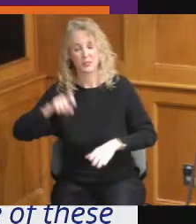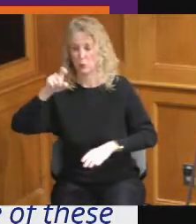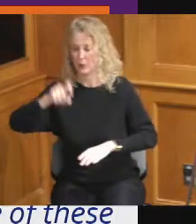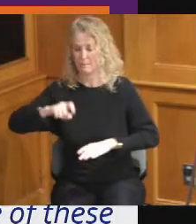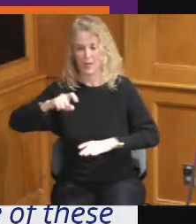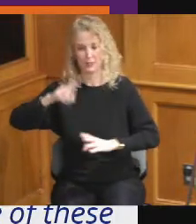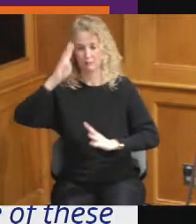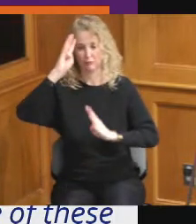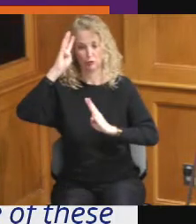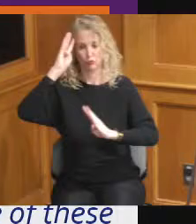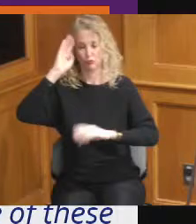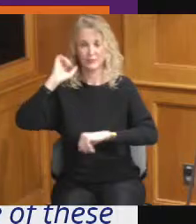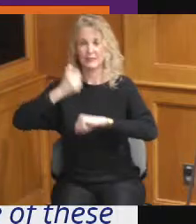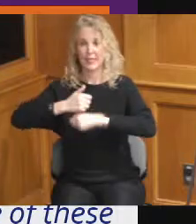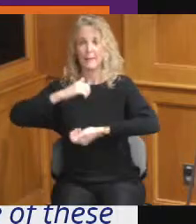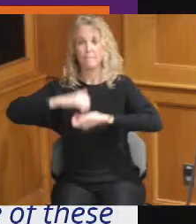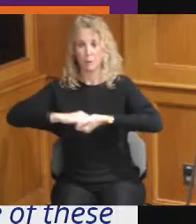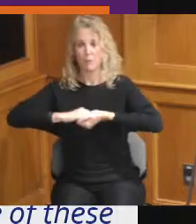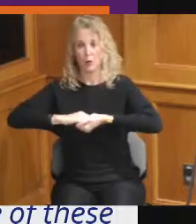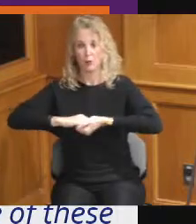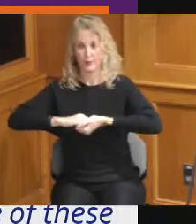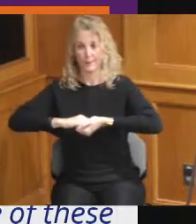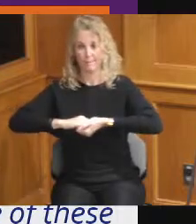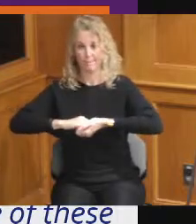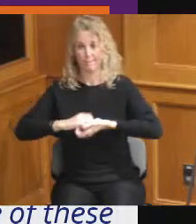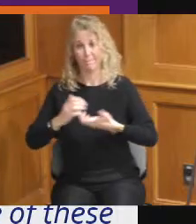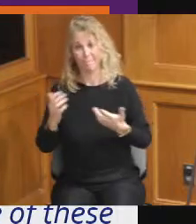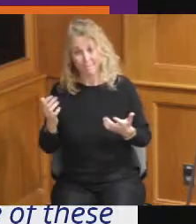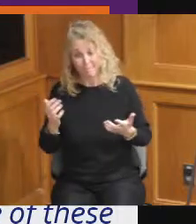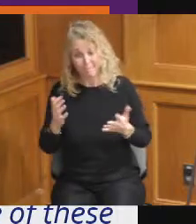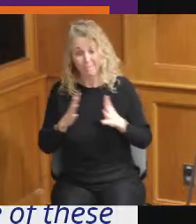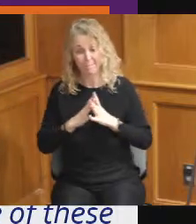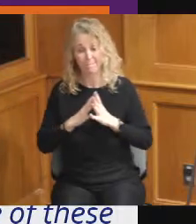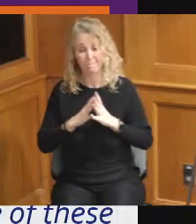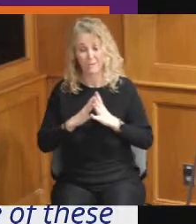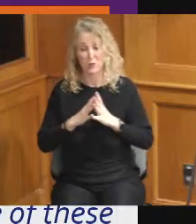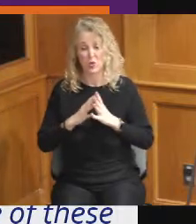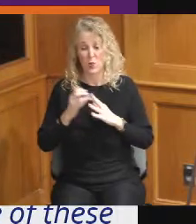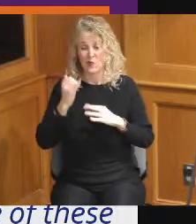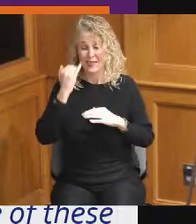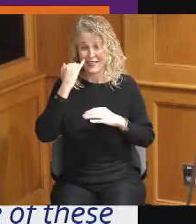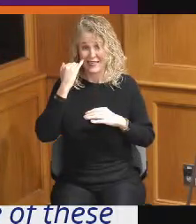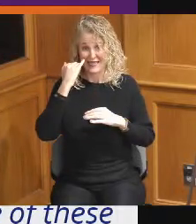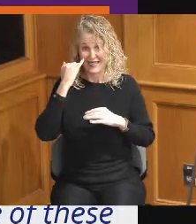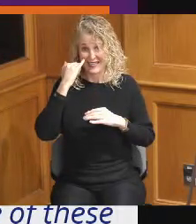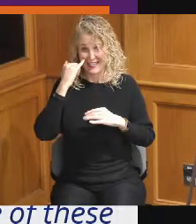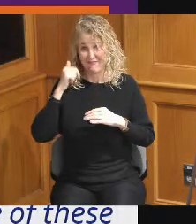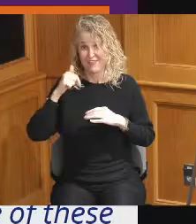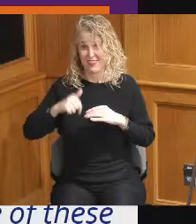over many years and so I think that to to sort of continue this pace overall as a program and